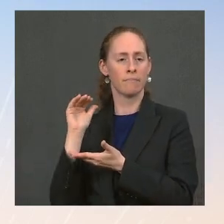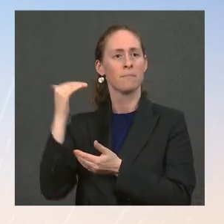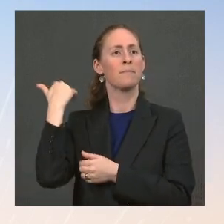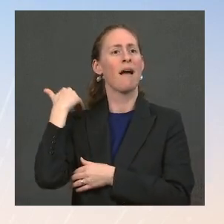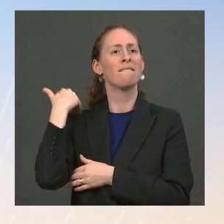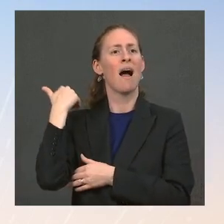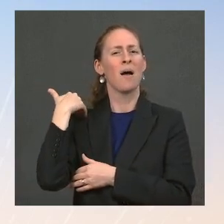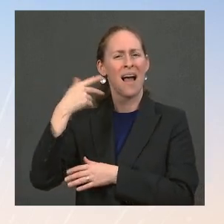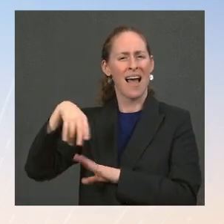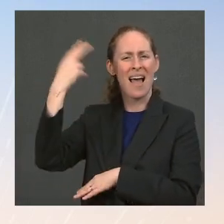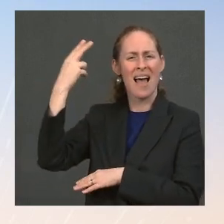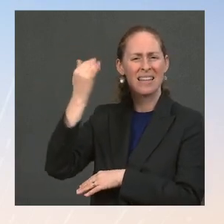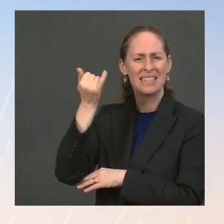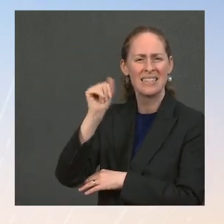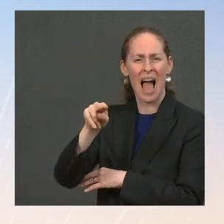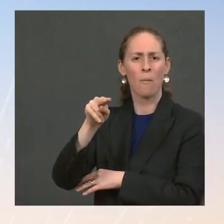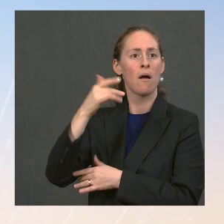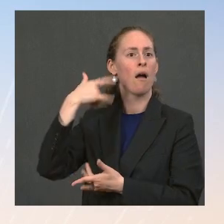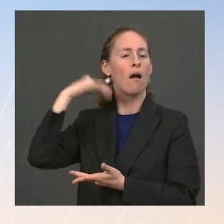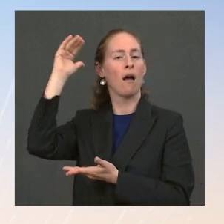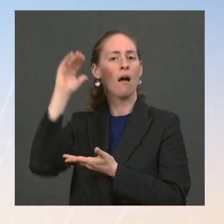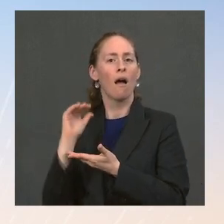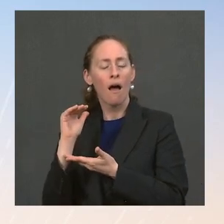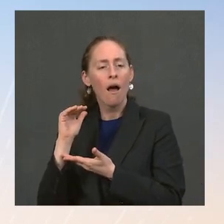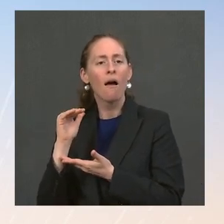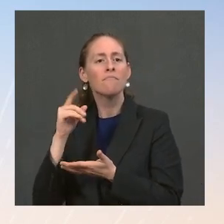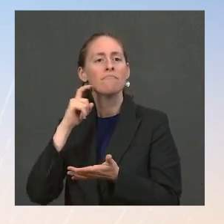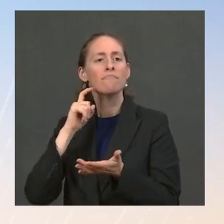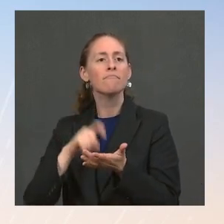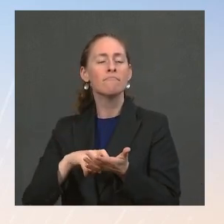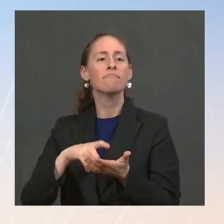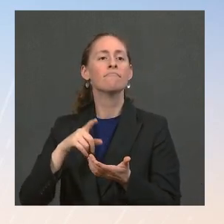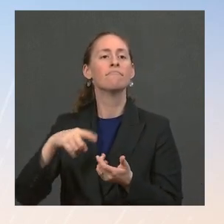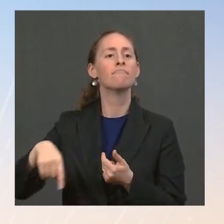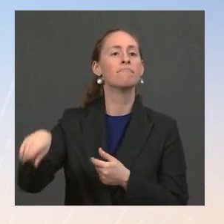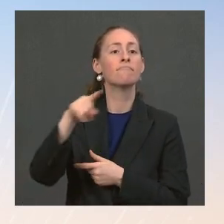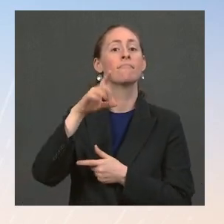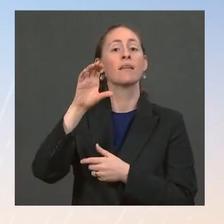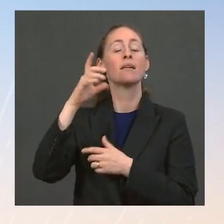since the President took office. We have -- we have seen close to 5 million jobs